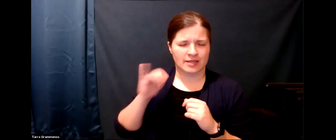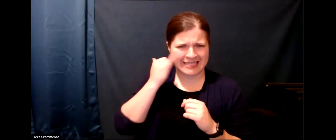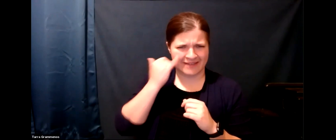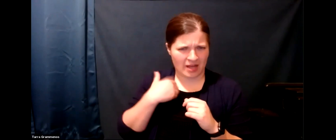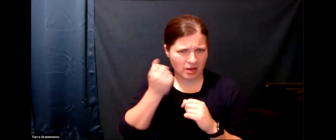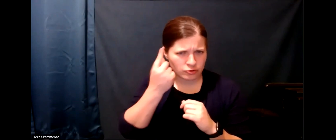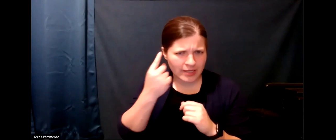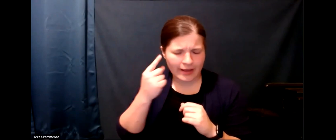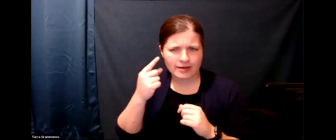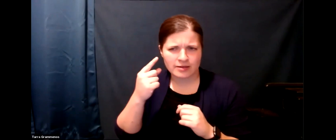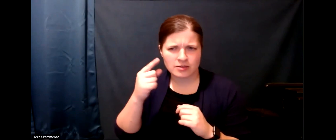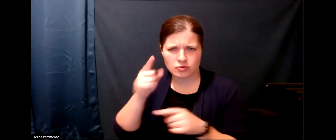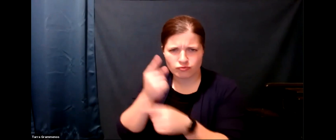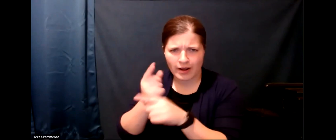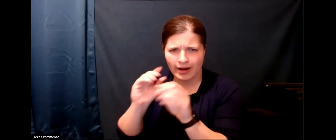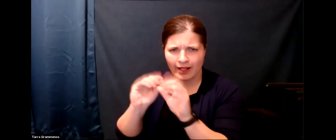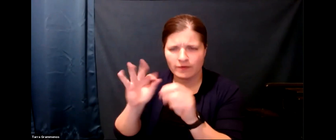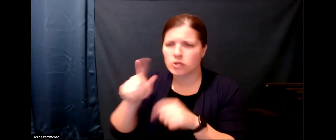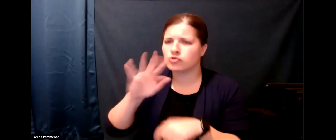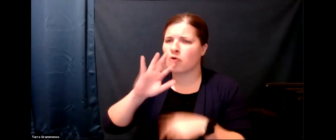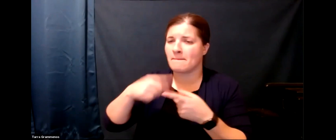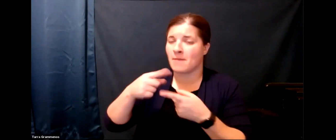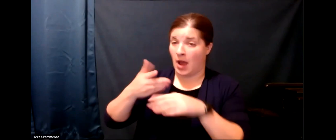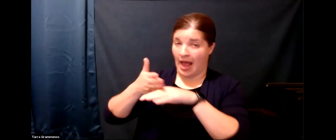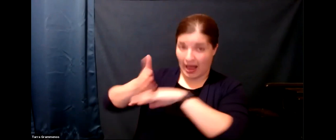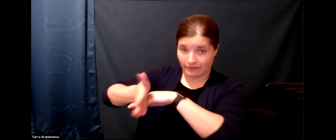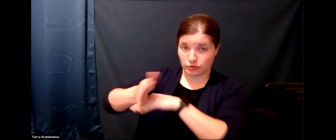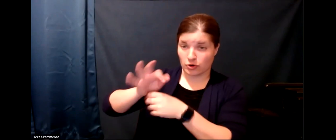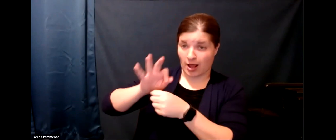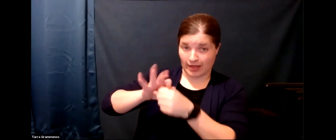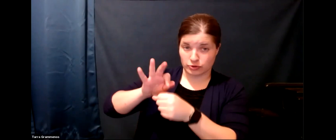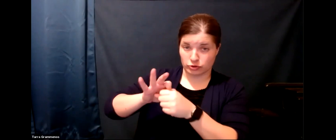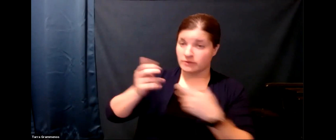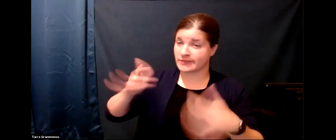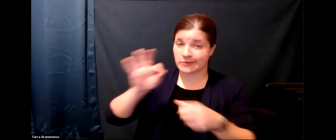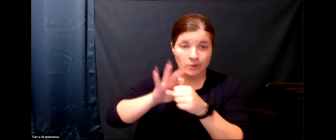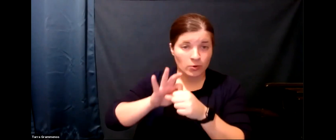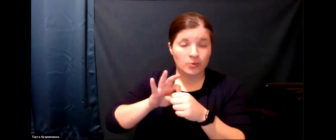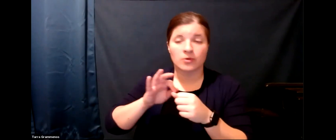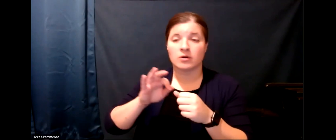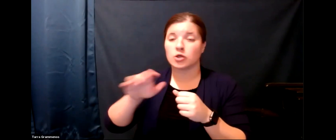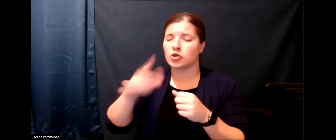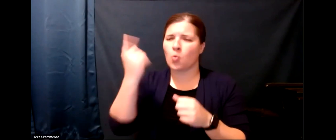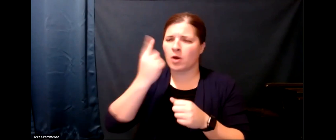Migdalia, was it after the election, you're wondering how long we hold onto the ballots?